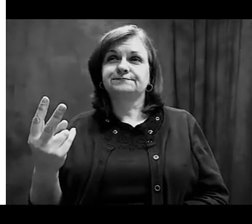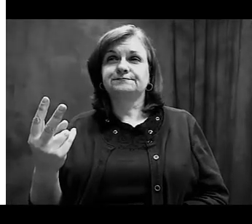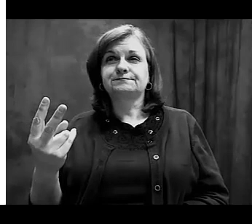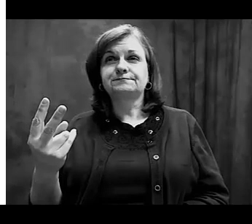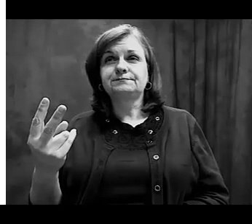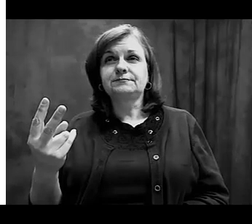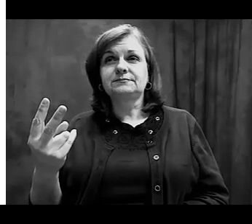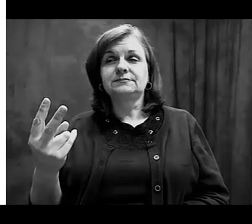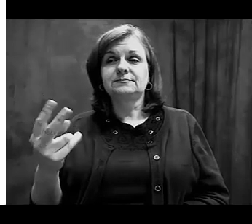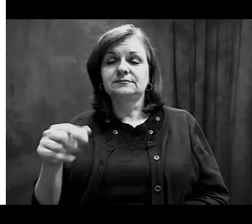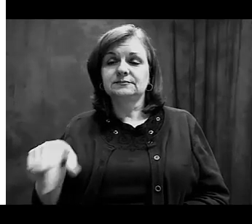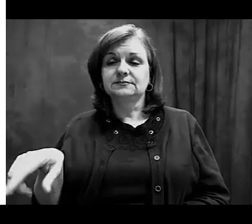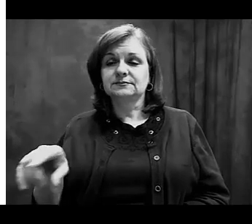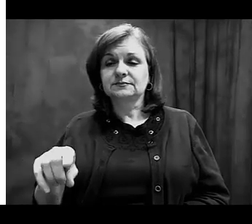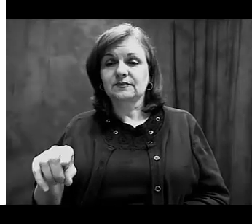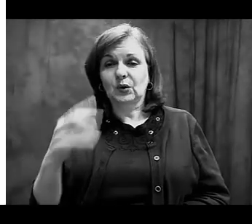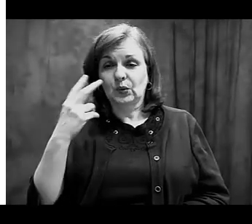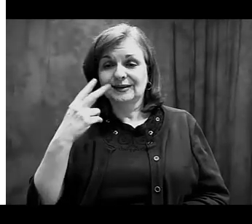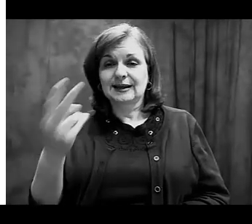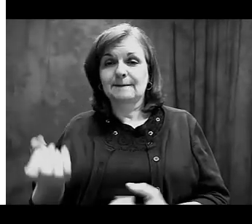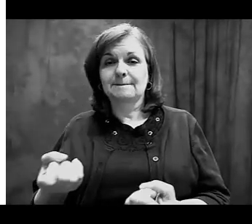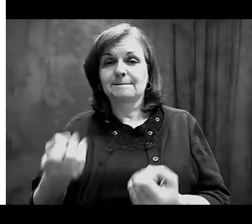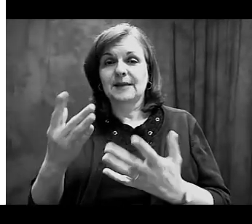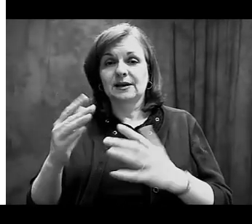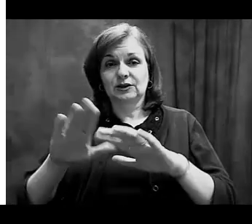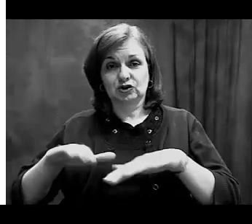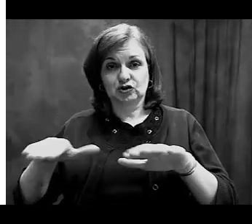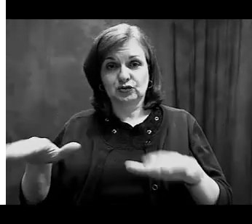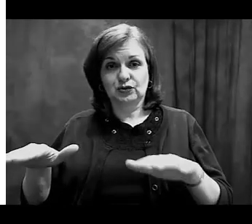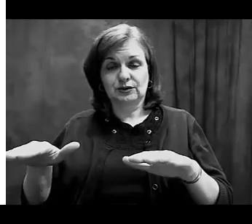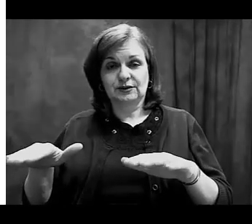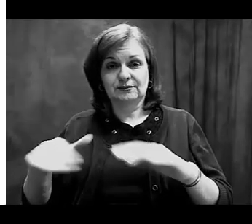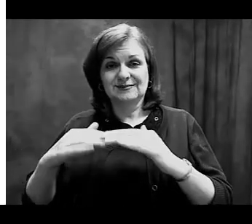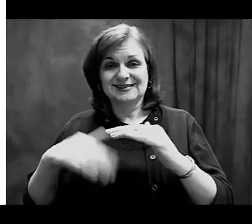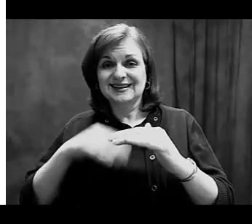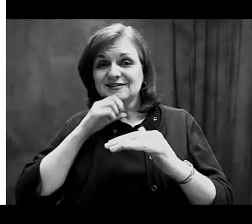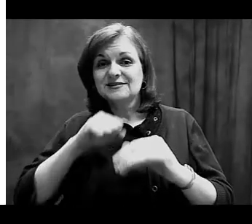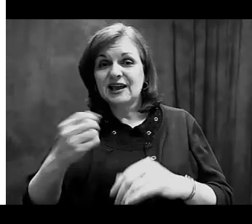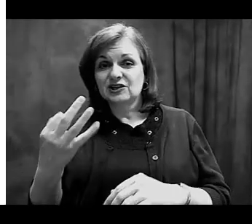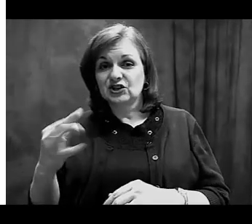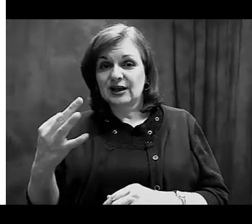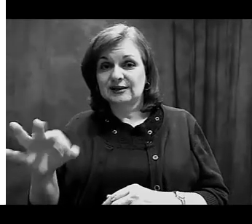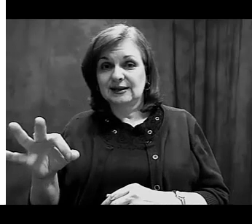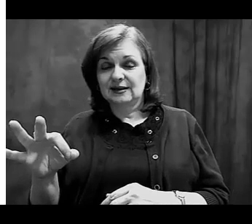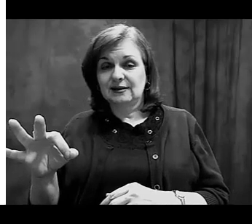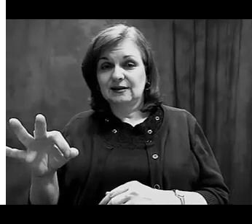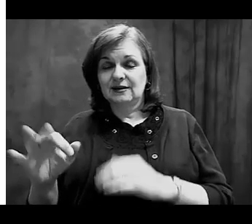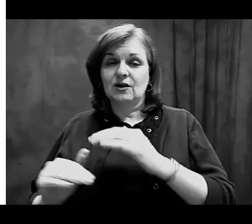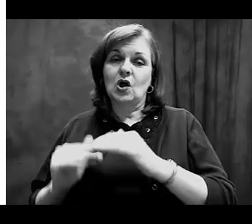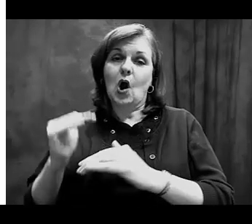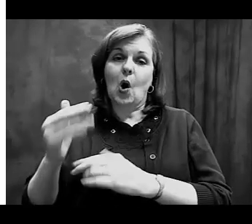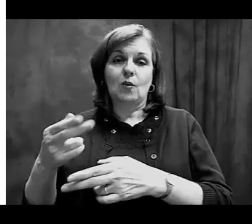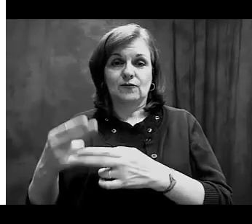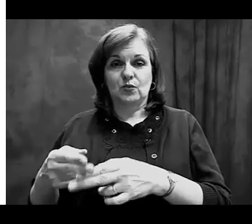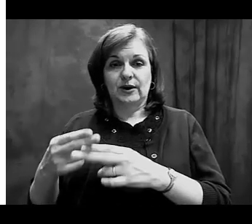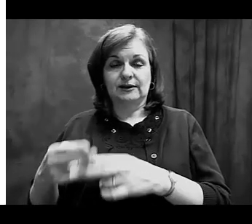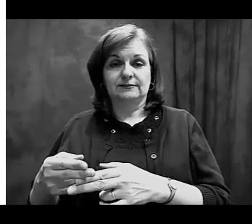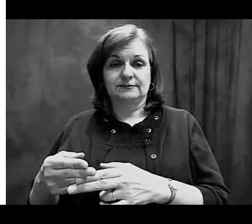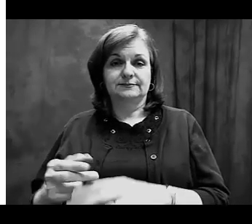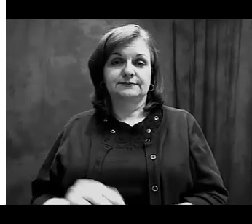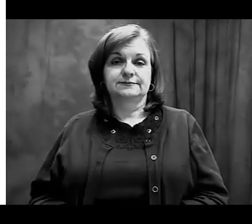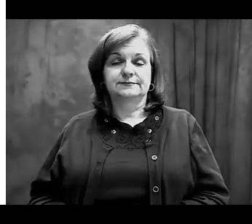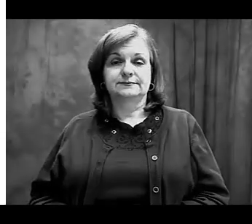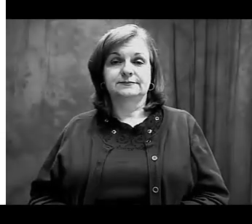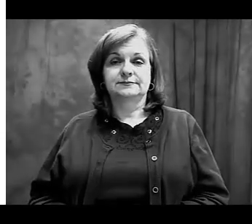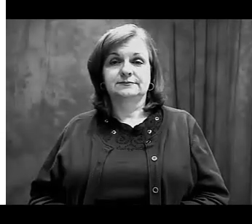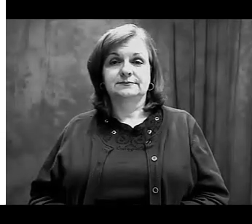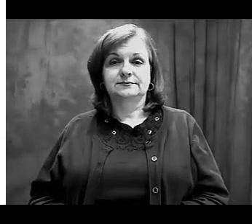we're looking at huge numbers of individuals under the age of 19 that are overweight